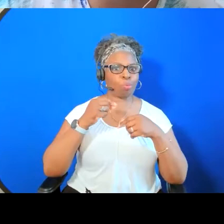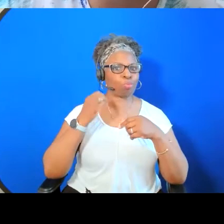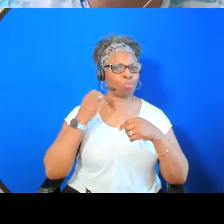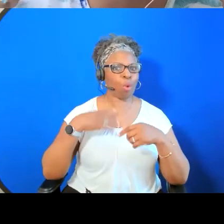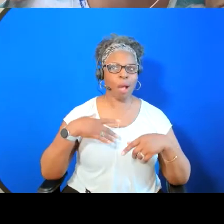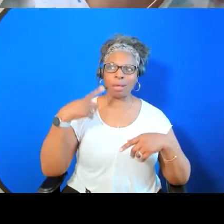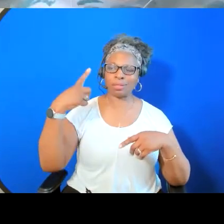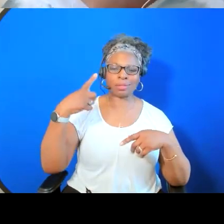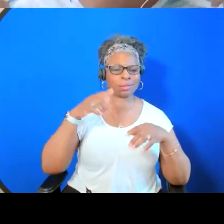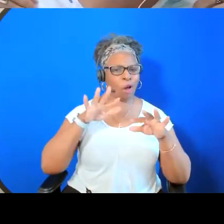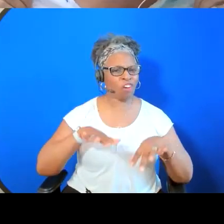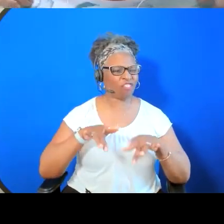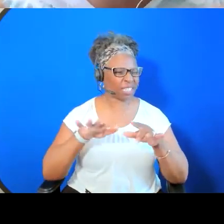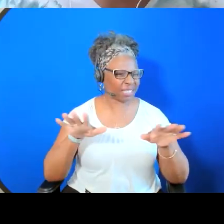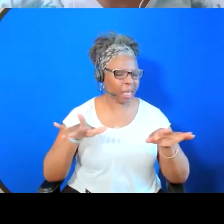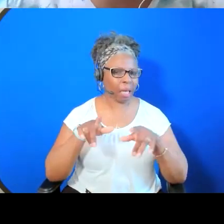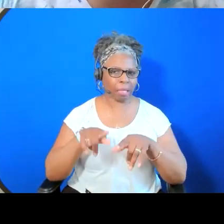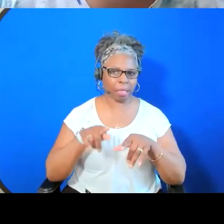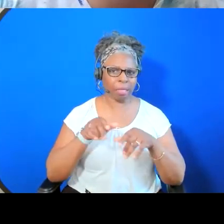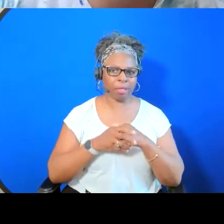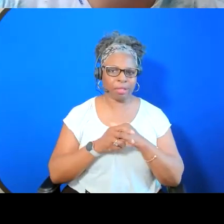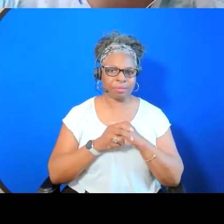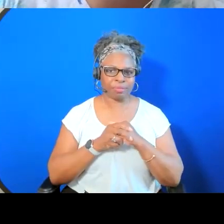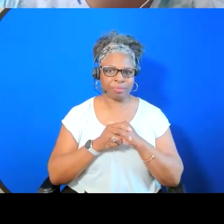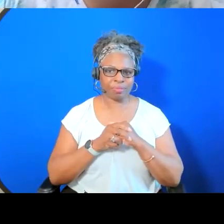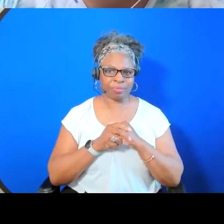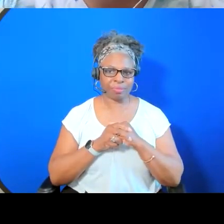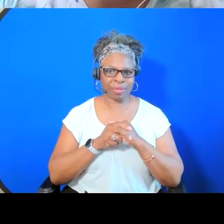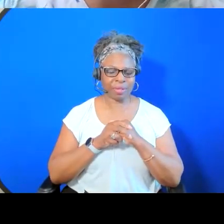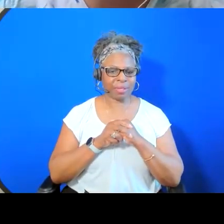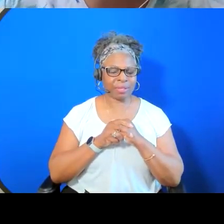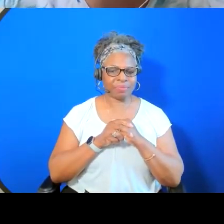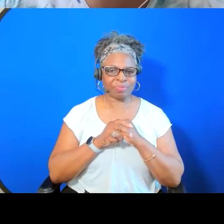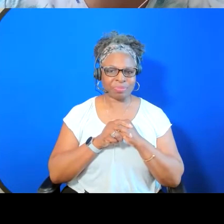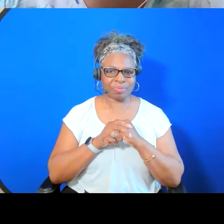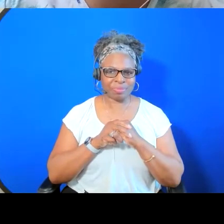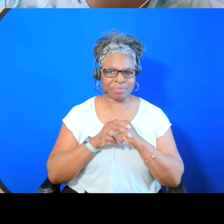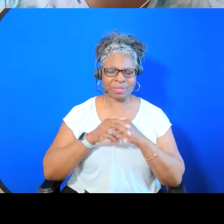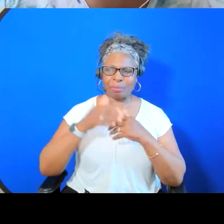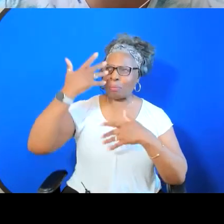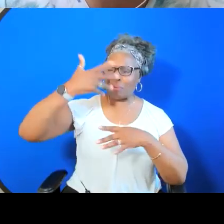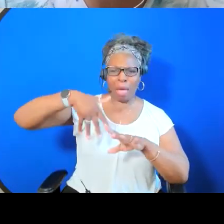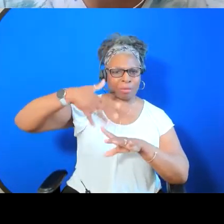in a kind of t-shirt that resemble sea waves. I hope it gives some kind of idea.